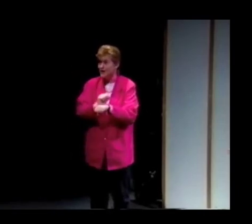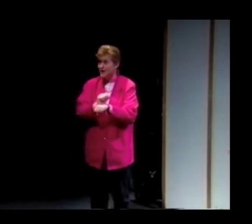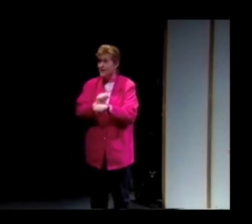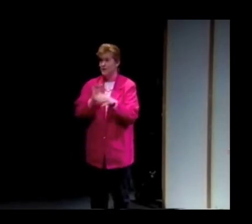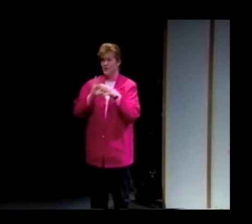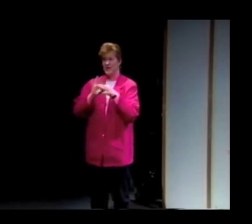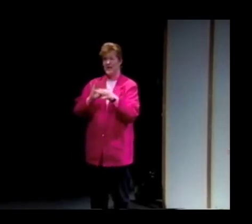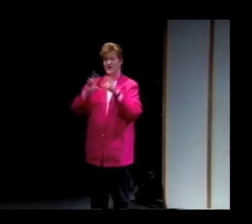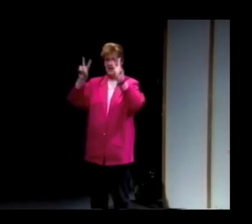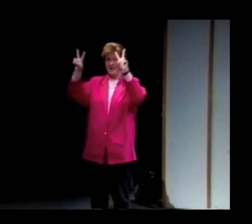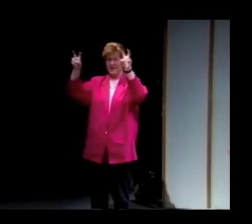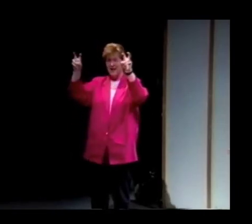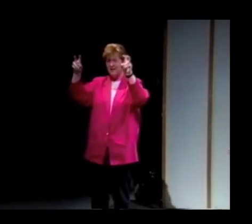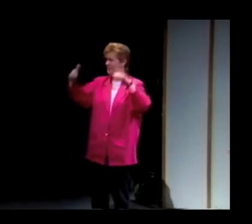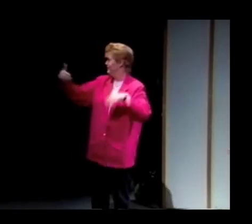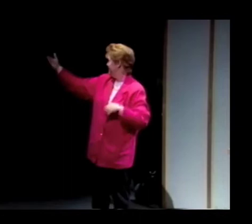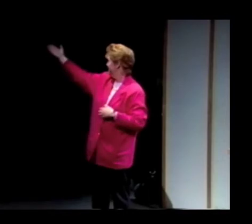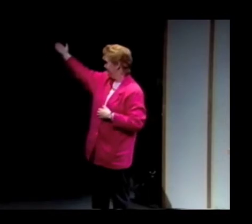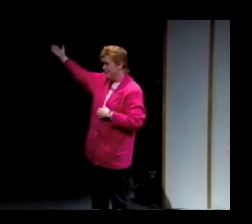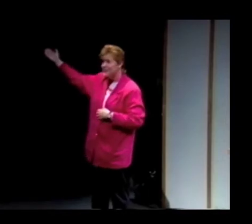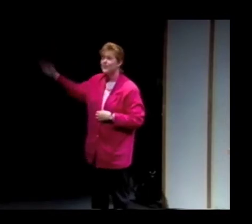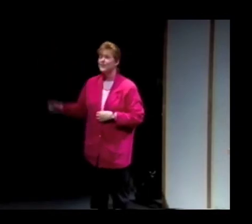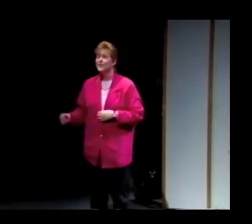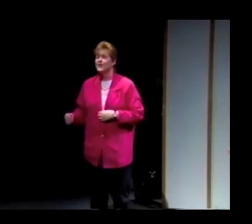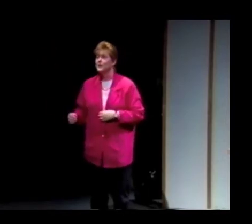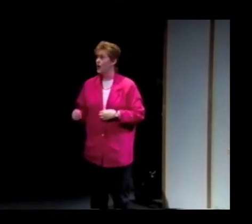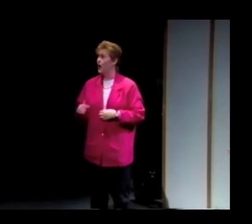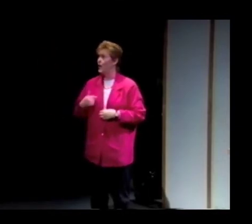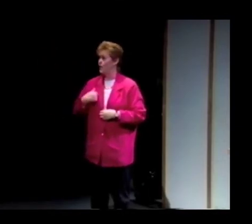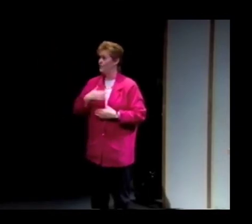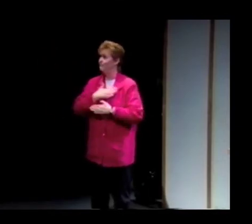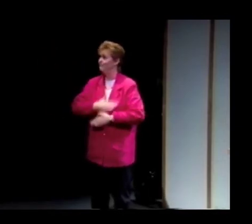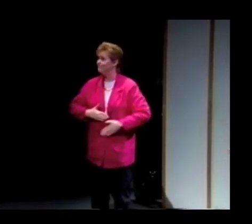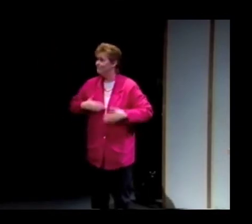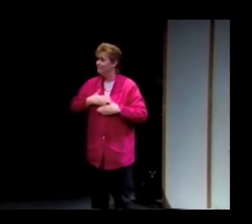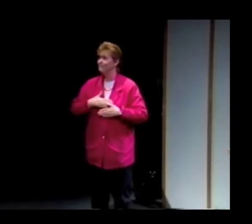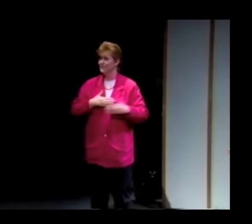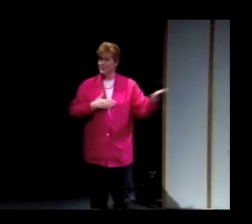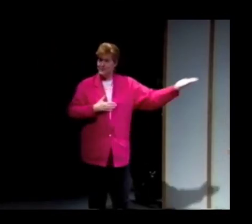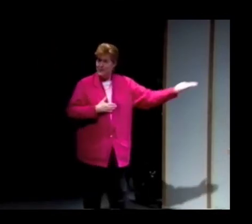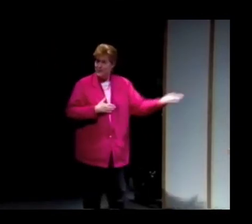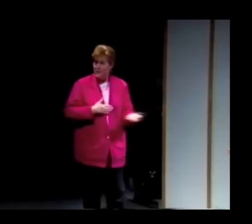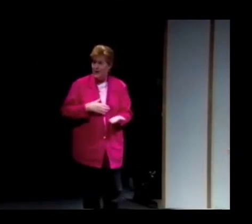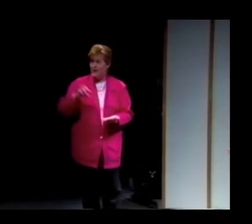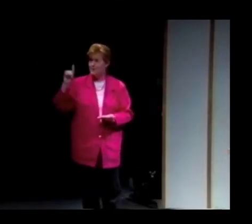TO COME HERE AND SHARE HIS WORK WITH NTID, AND THE TOPIC IS-- AS YOU CAN SEE-- "LINE, SHOT, AND MONTAGE."